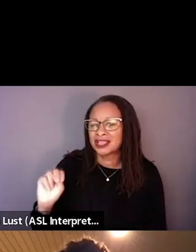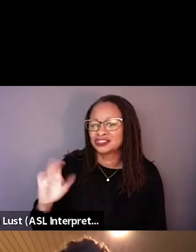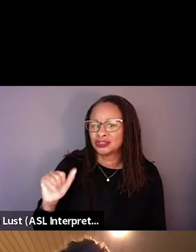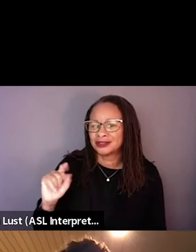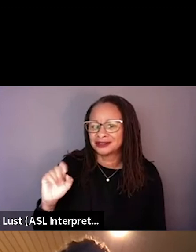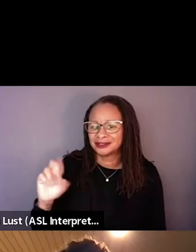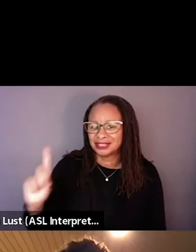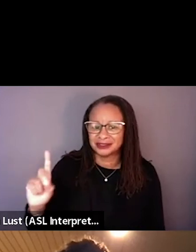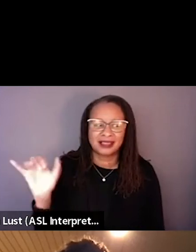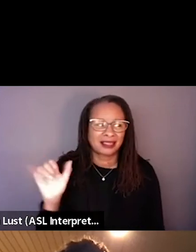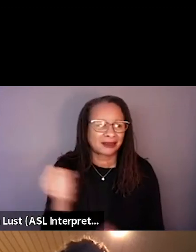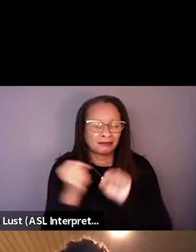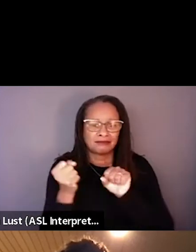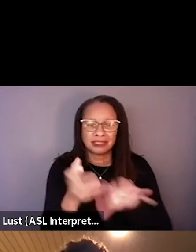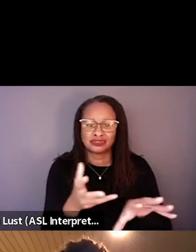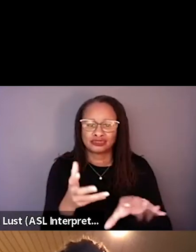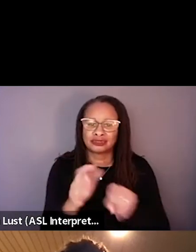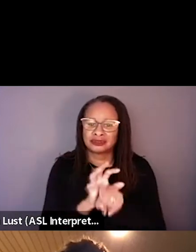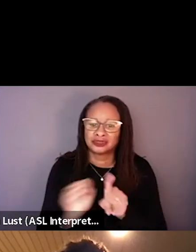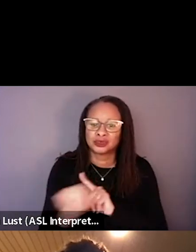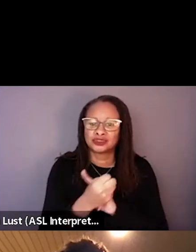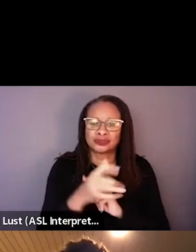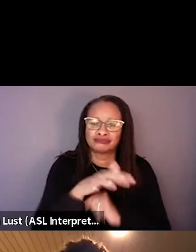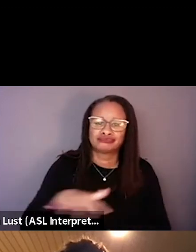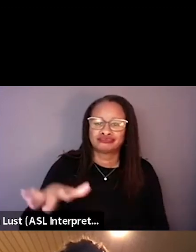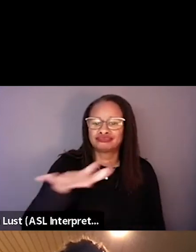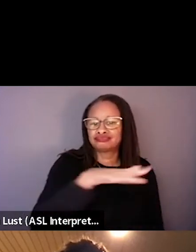you know, it was, we just kept on being ourselves